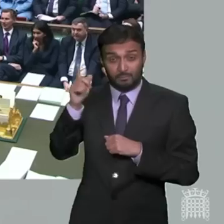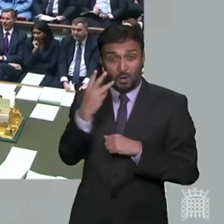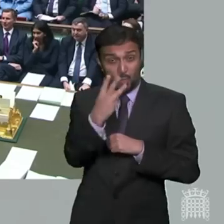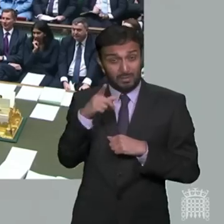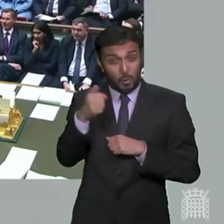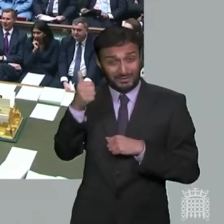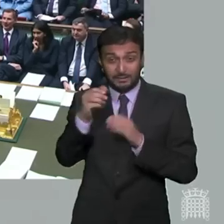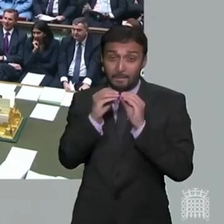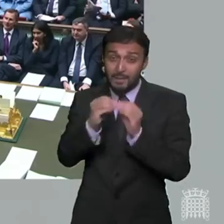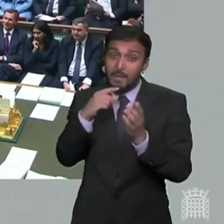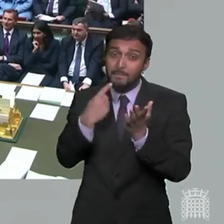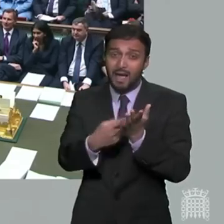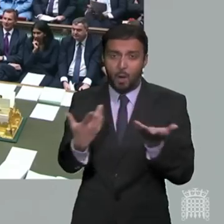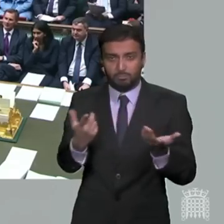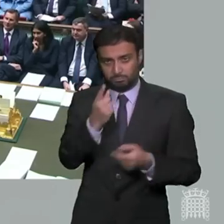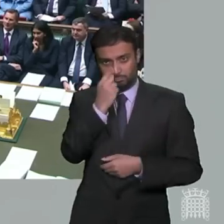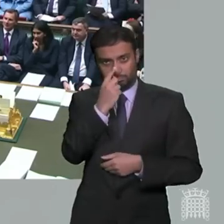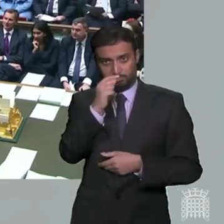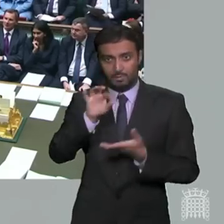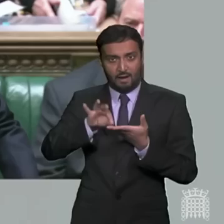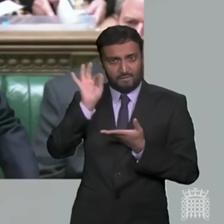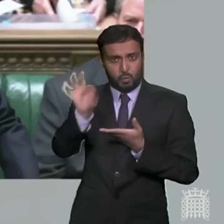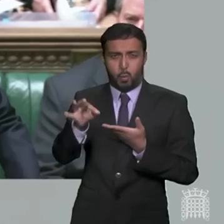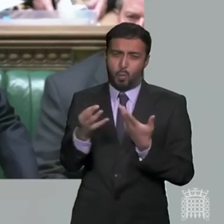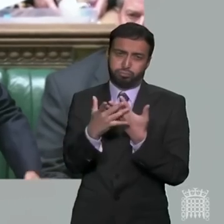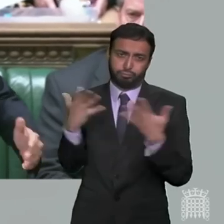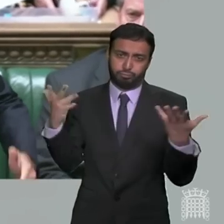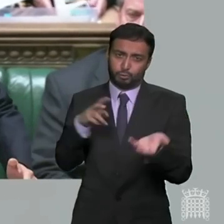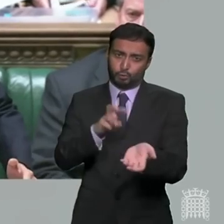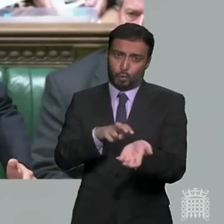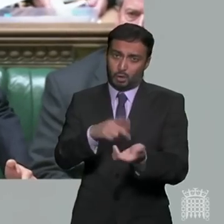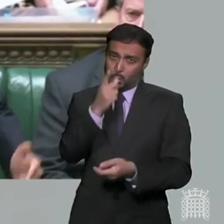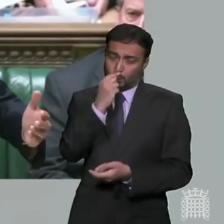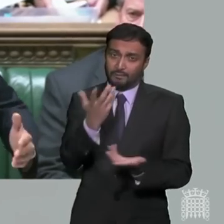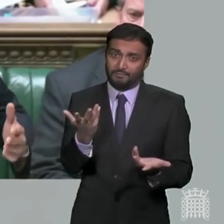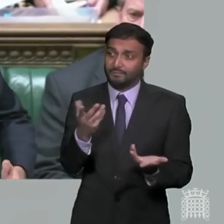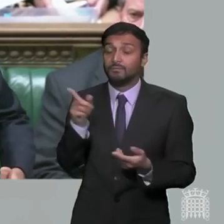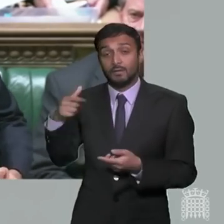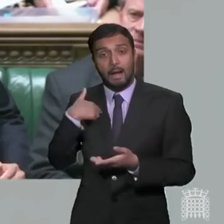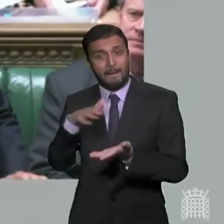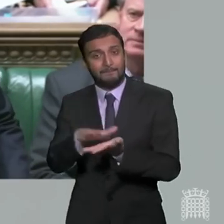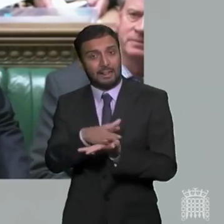The Prime Minister I am pleased that the right hon. and learned Gentleman brought up doctors, because last week we delivered record increases in funding